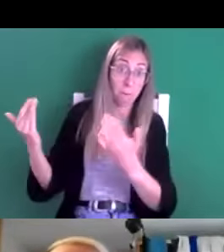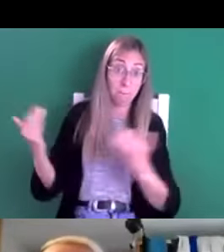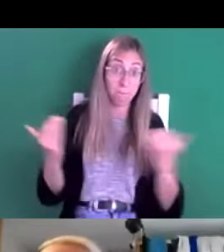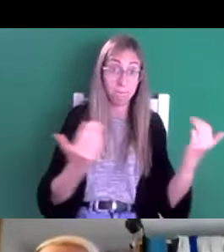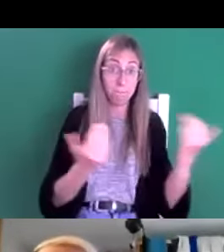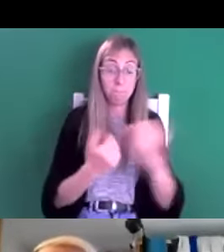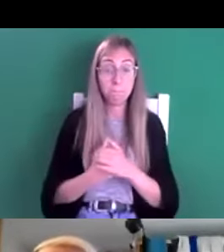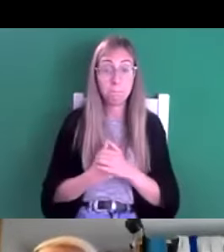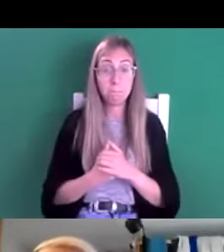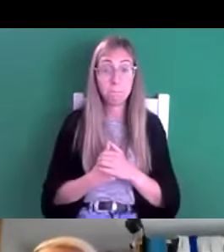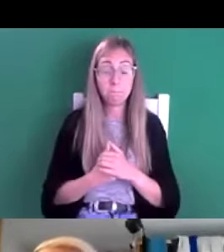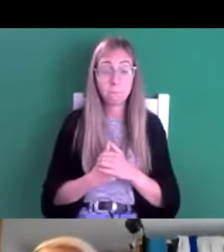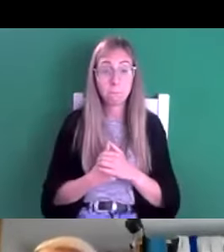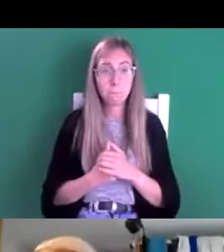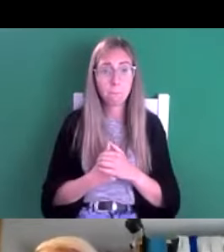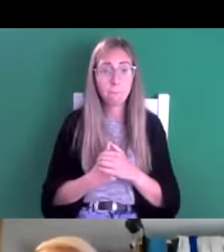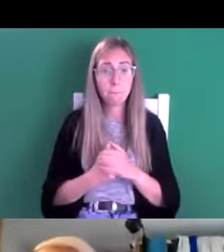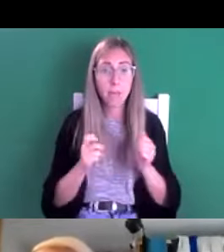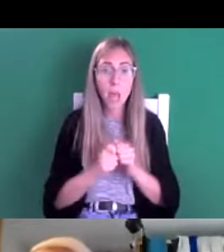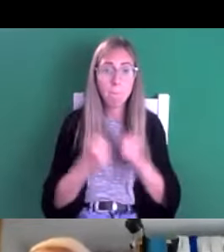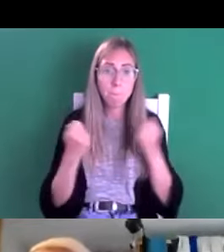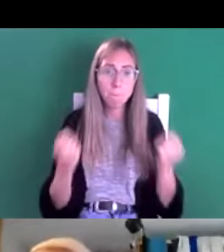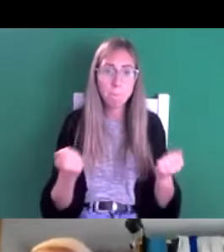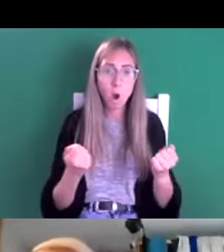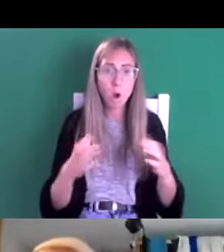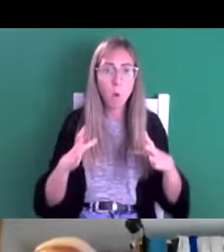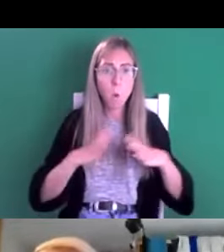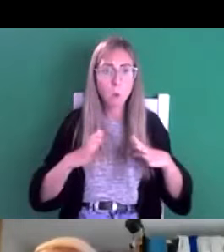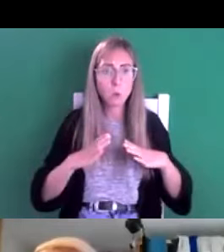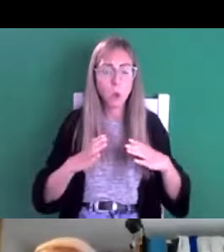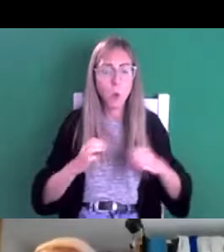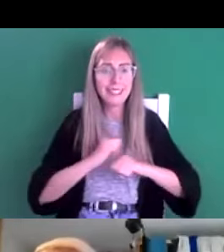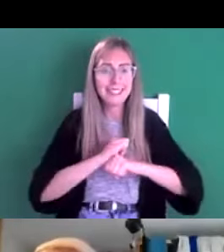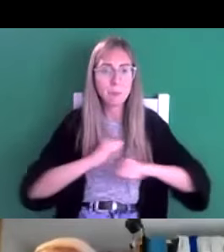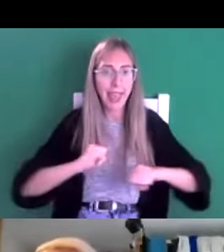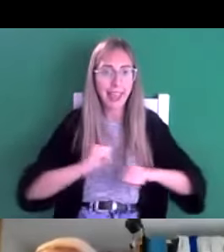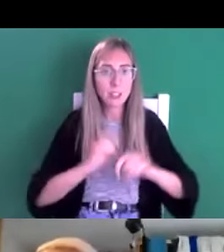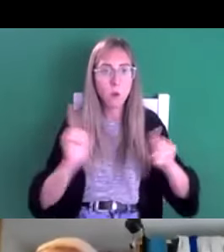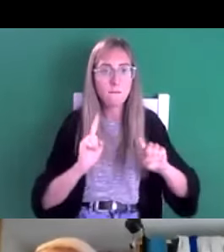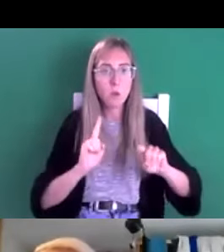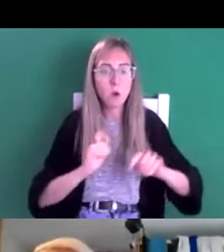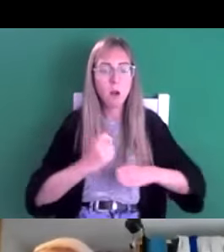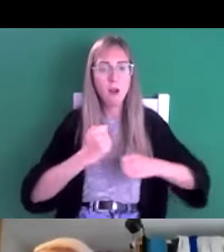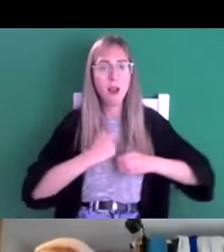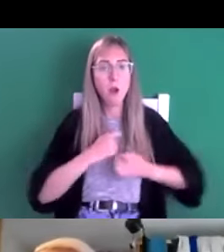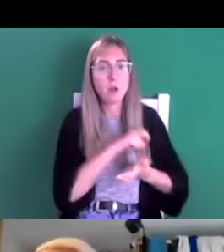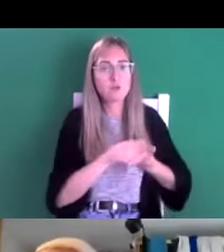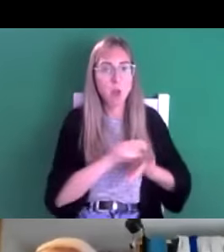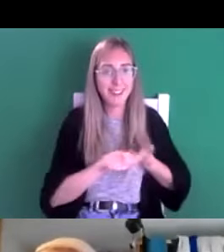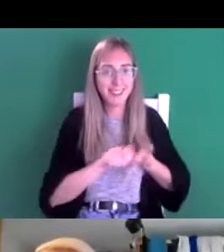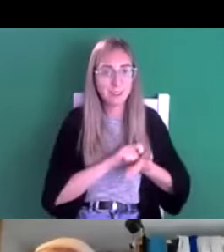would the book also have space for writing from the artist either of scholarly or creative fives